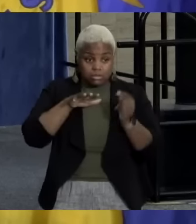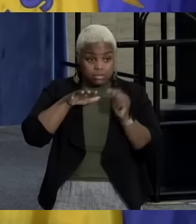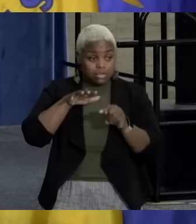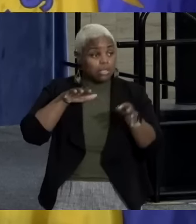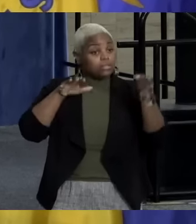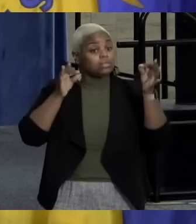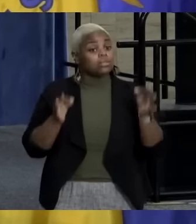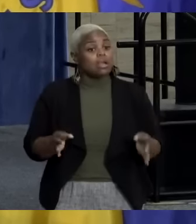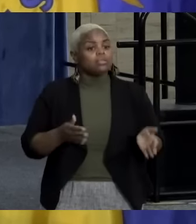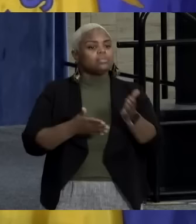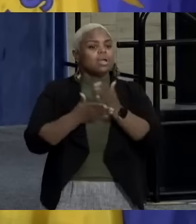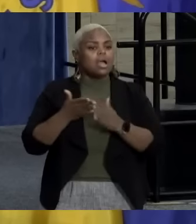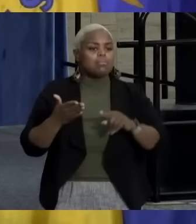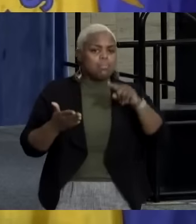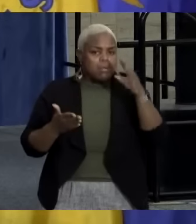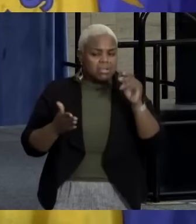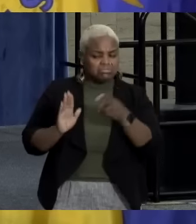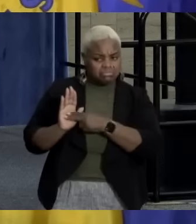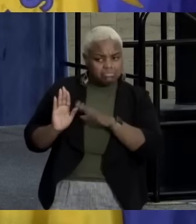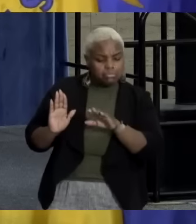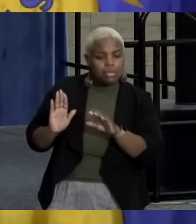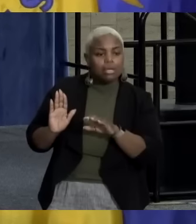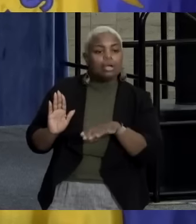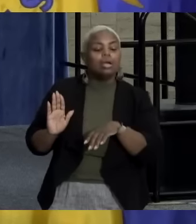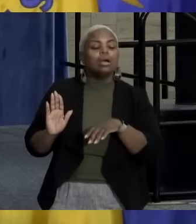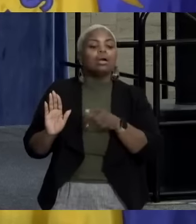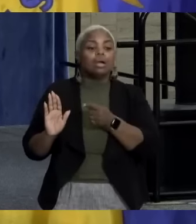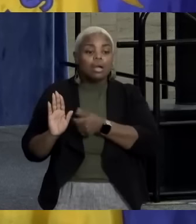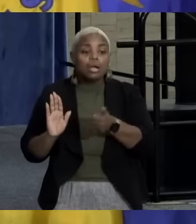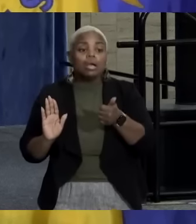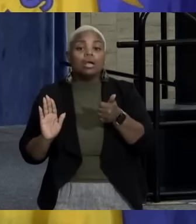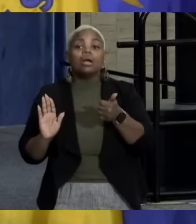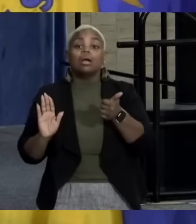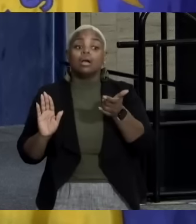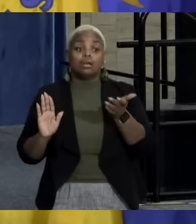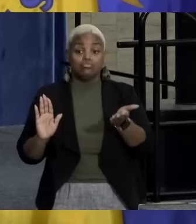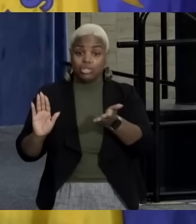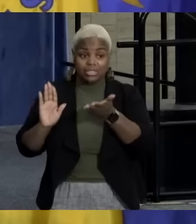That recommendation was presented to me. I accepted it, and that makes it final. So,